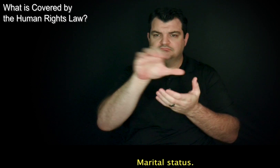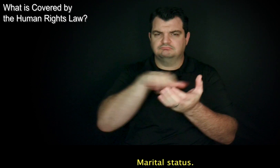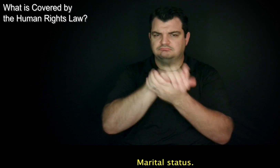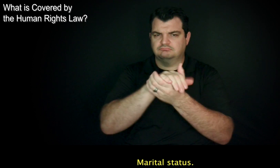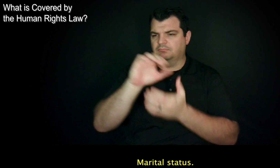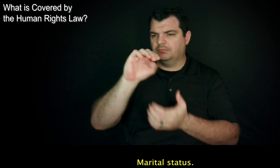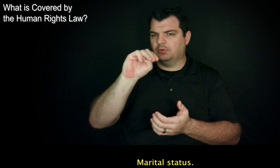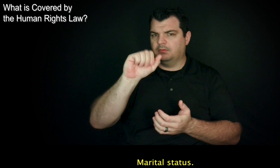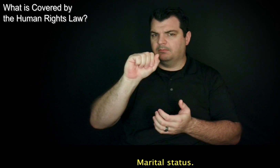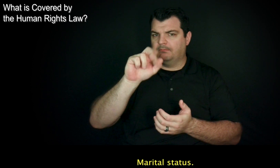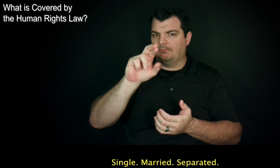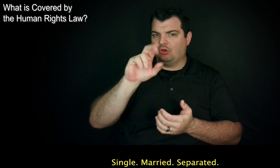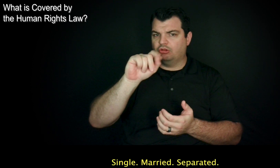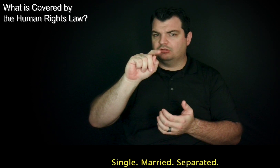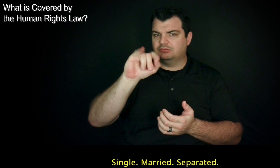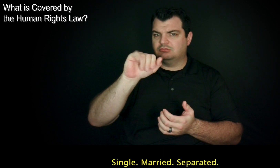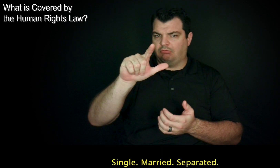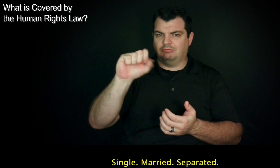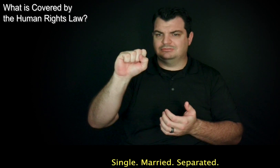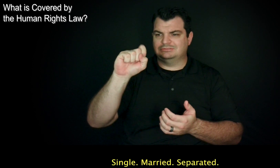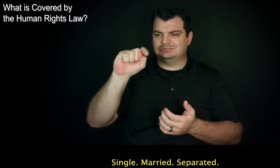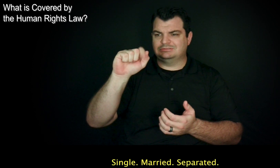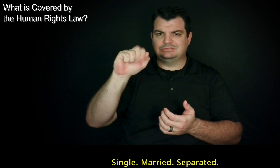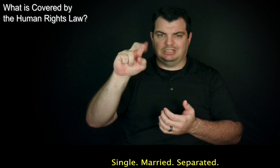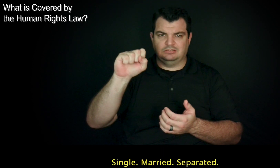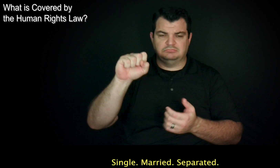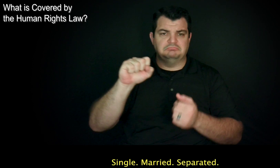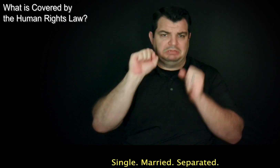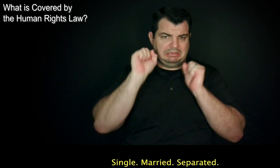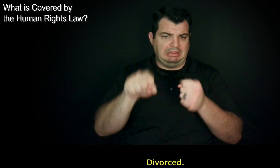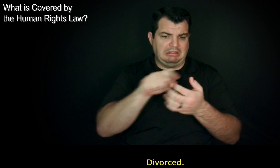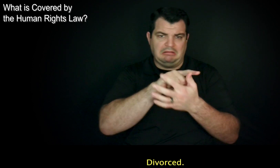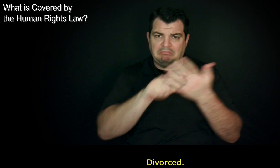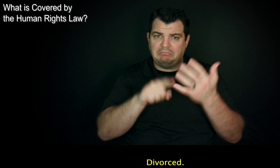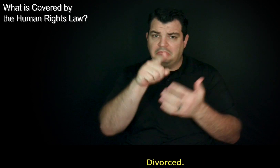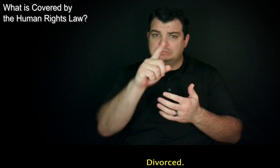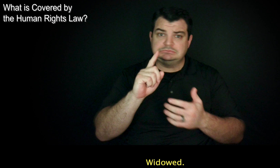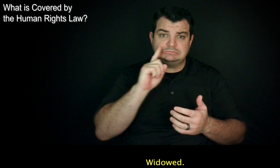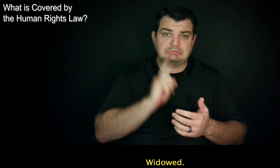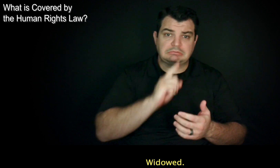Marital status. Single. Married. Separated. Divorced. Widowed.